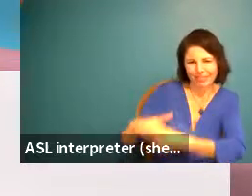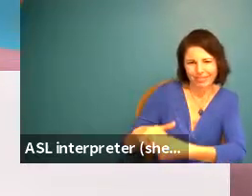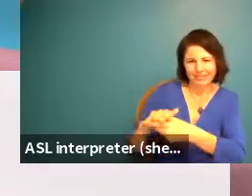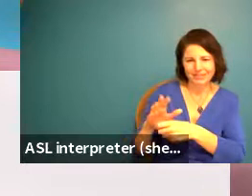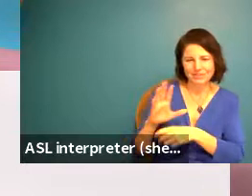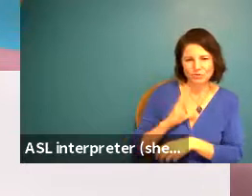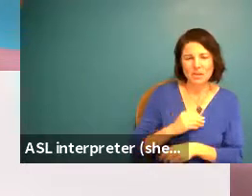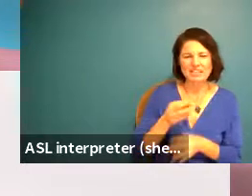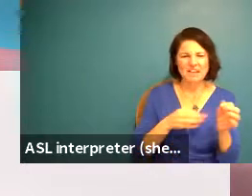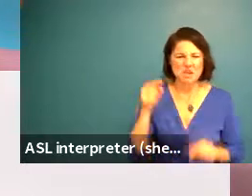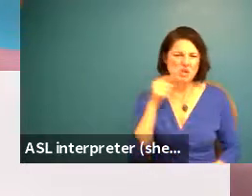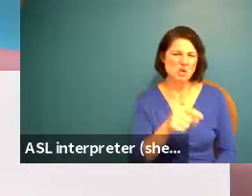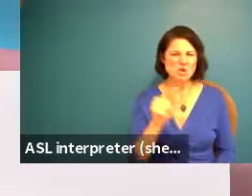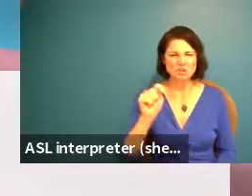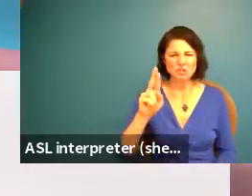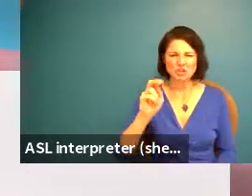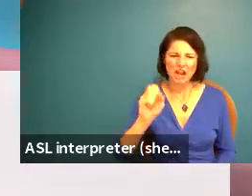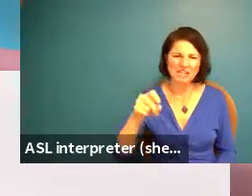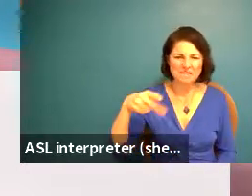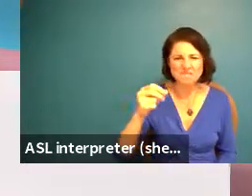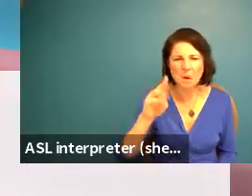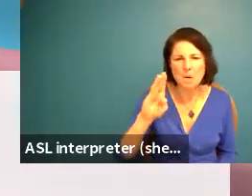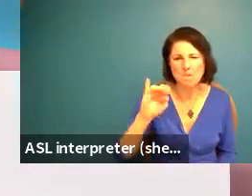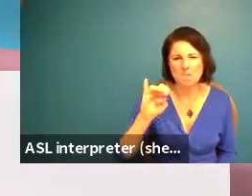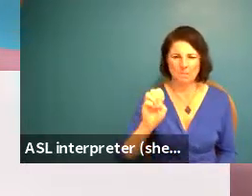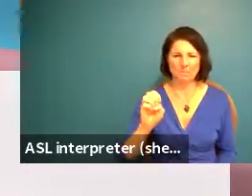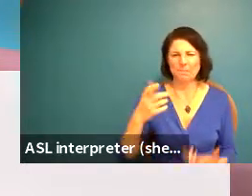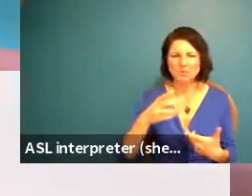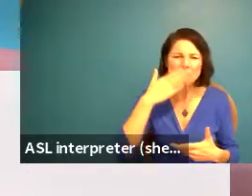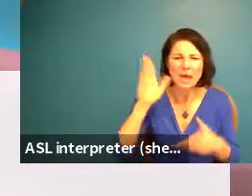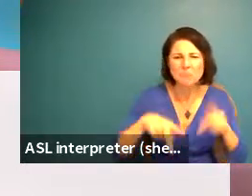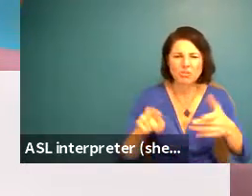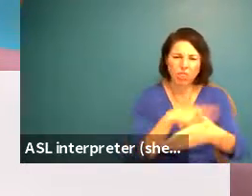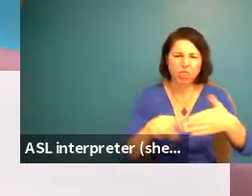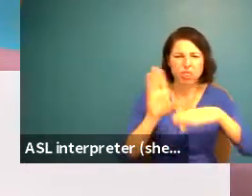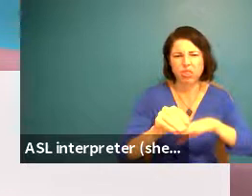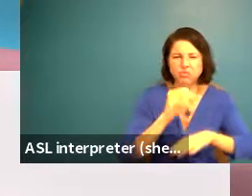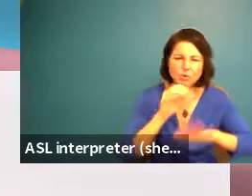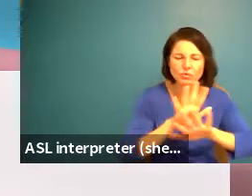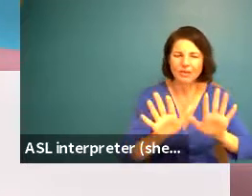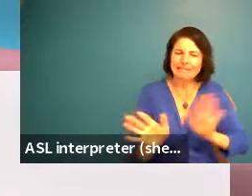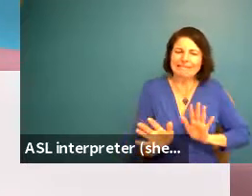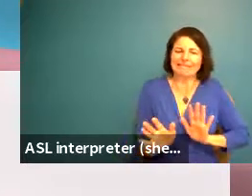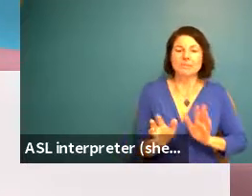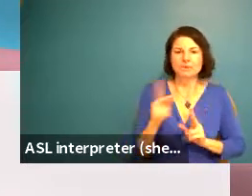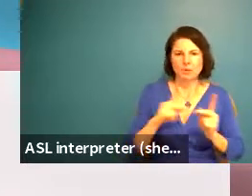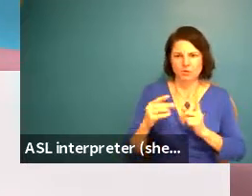a homophobe or you're transphobe and you know, you're so bad, etc. Because when people are feel attacked, they get defensive and are